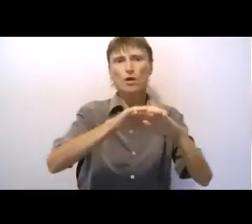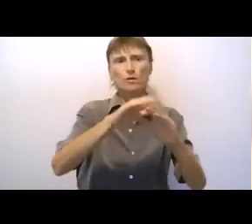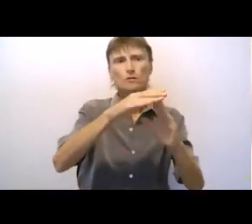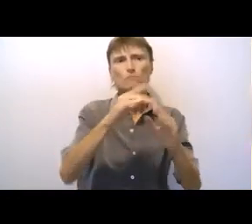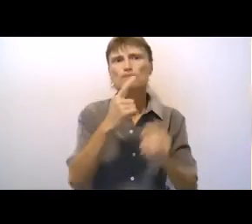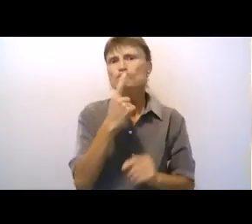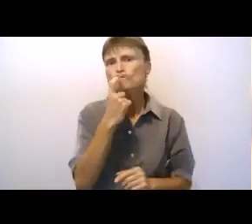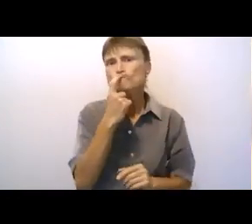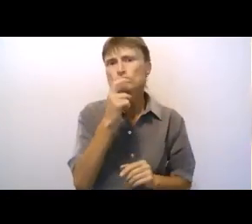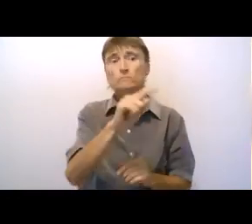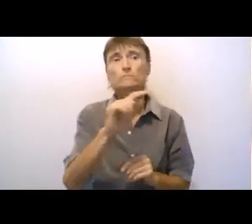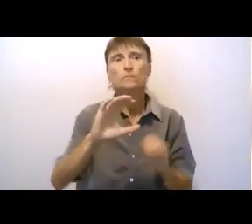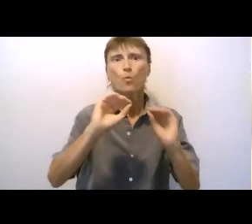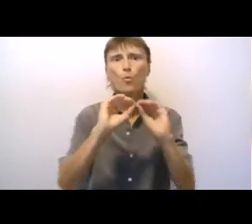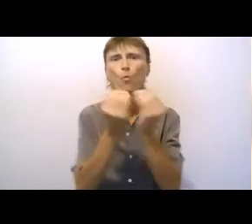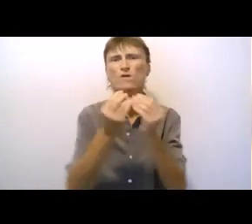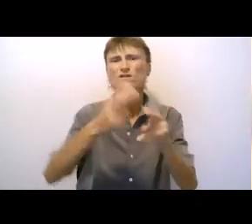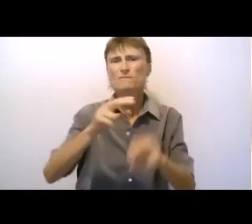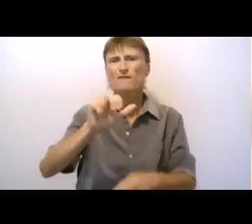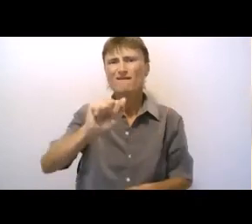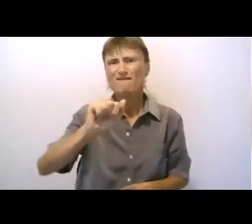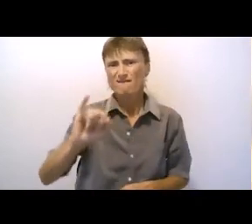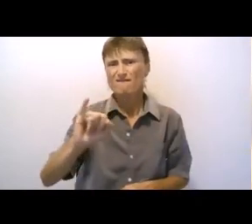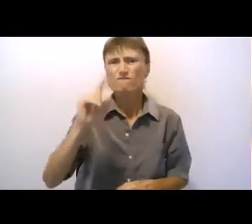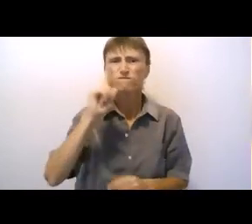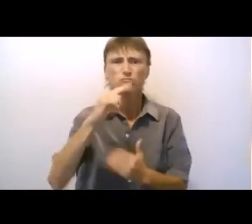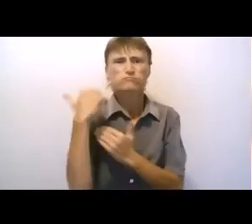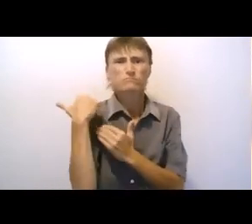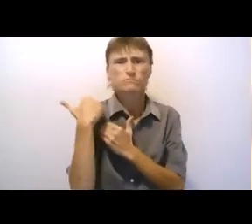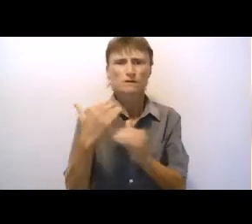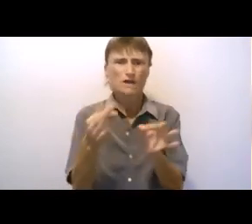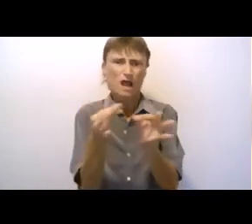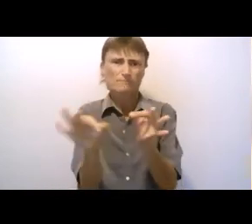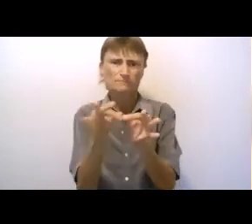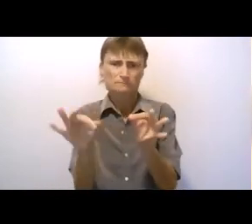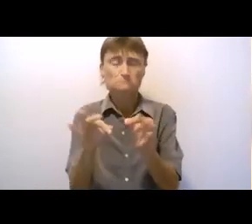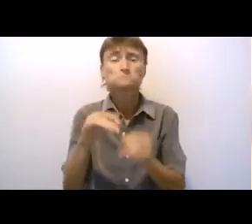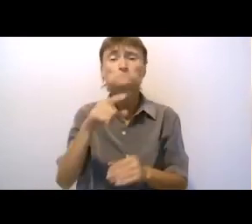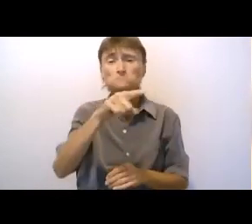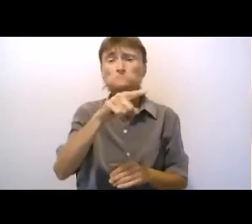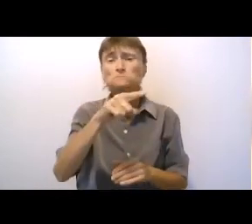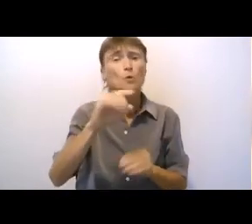100% accurate but can be used to follow along today's conversations. We are recording this